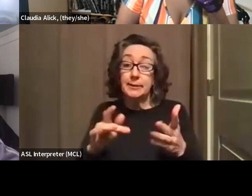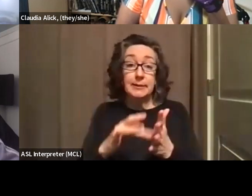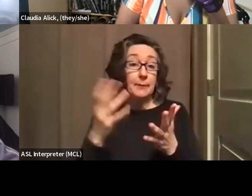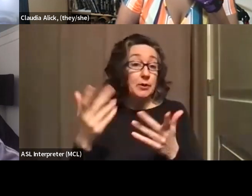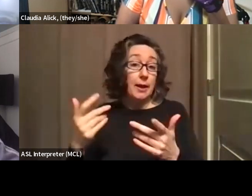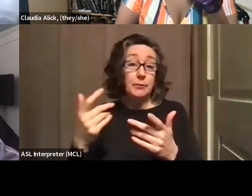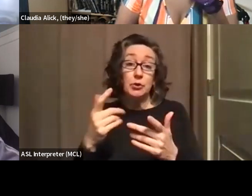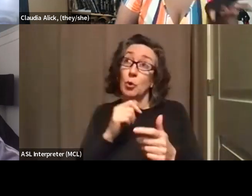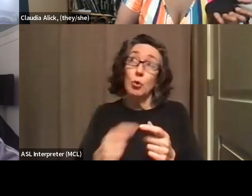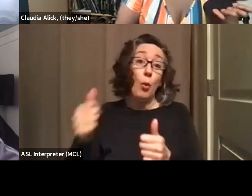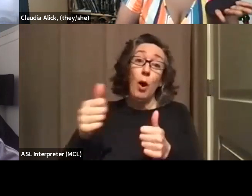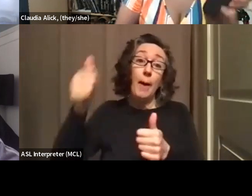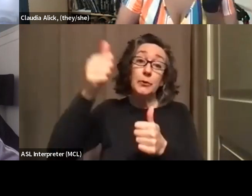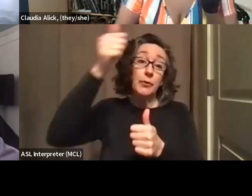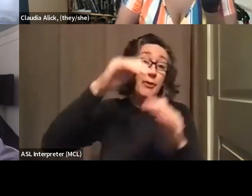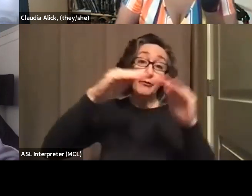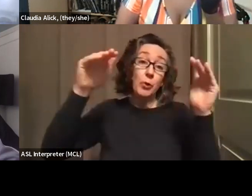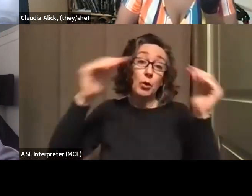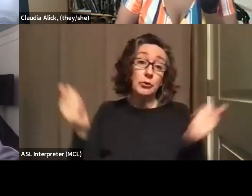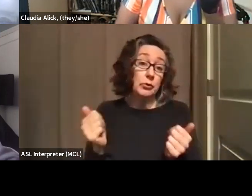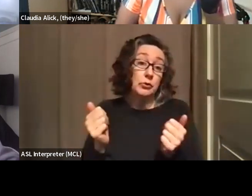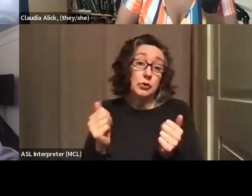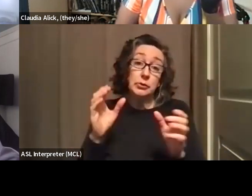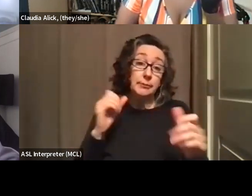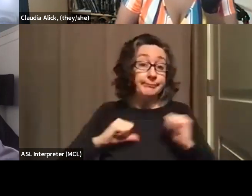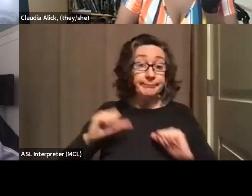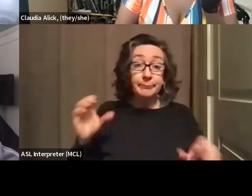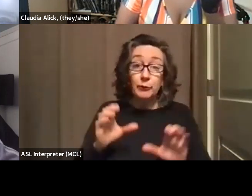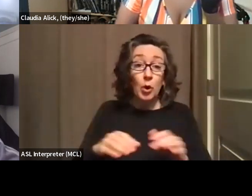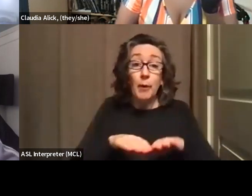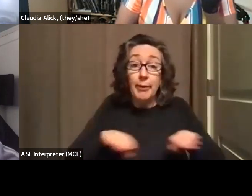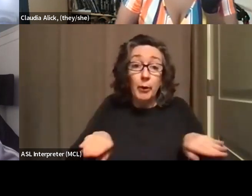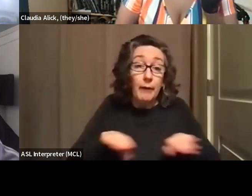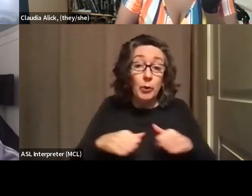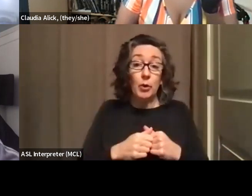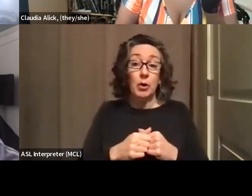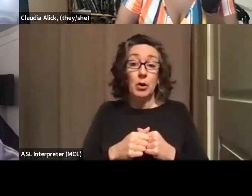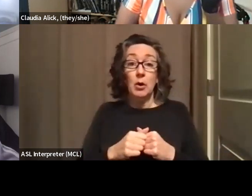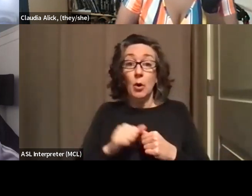or be isolated, if there's a lot of wires and whatnot on the stage.